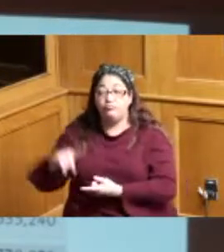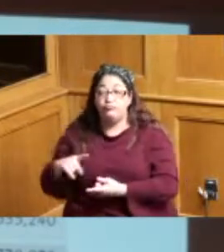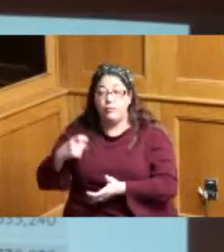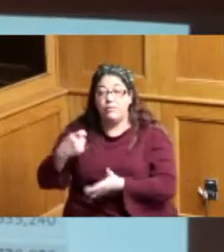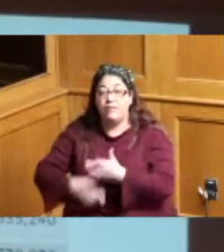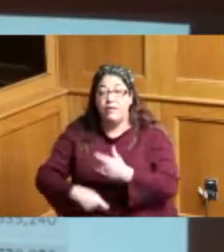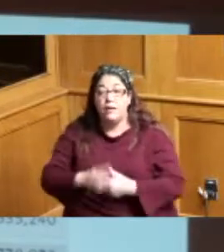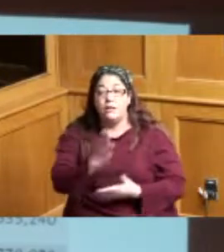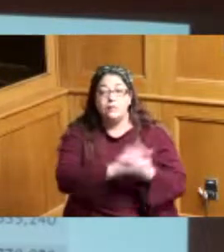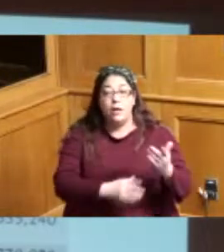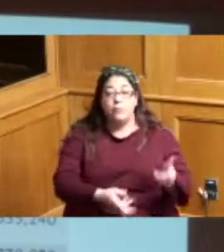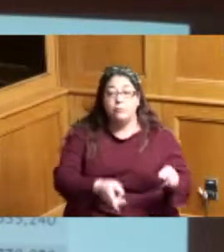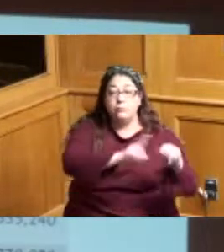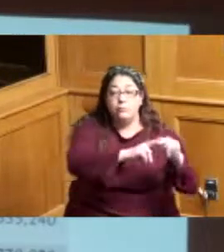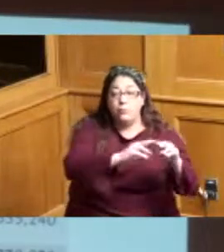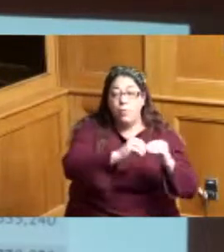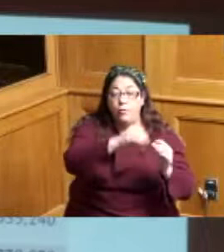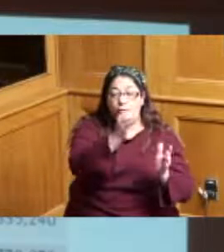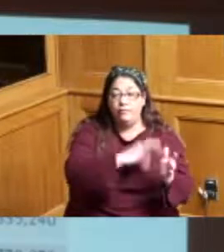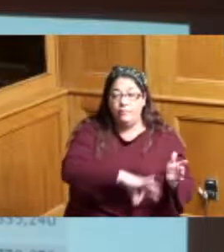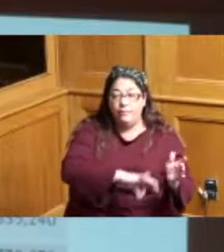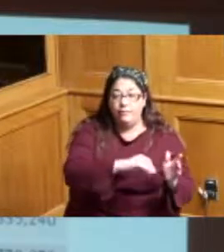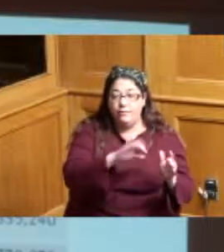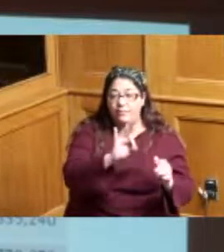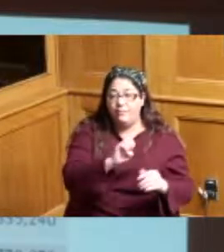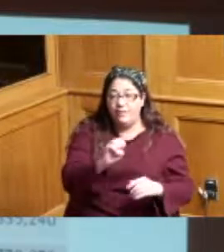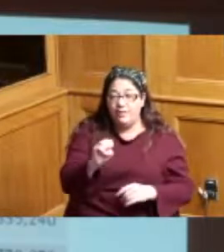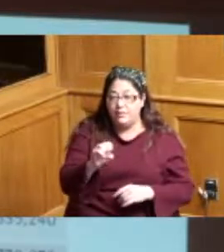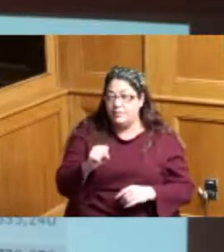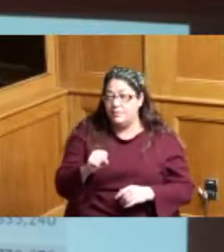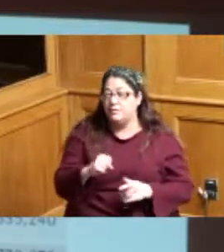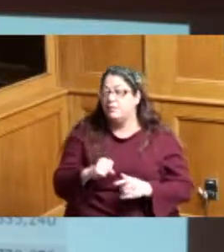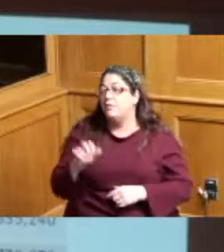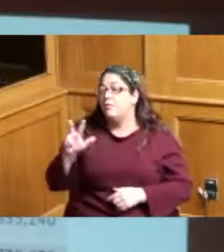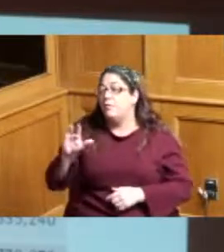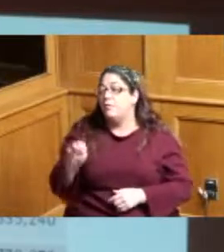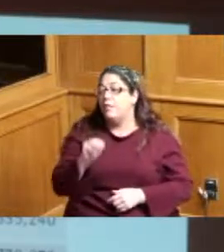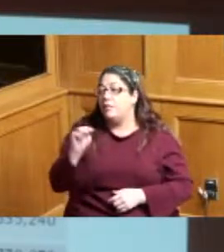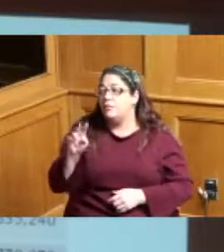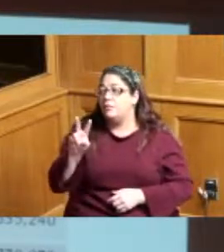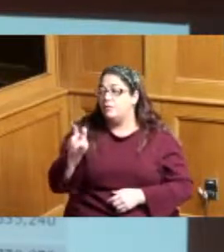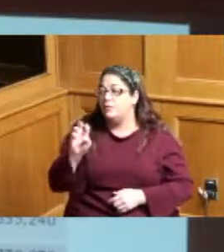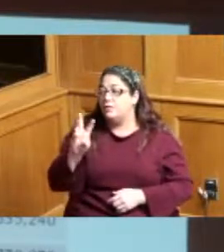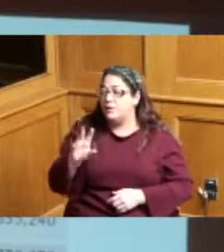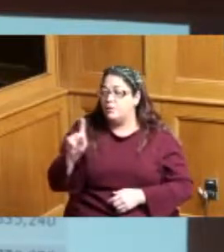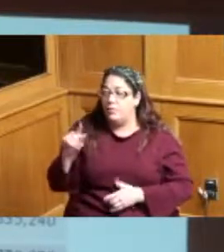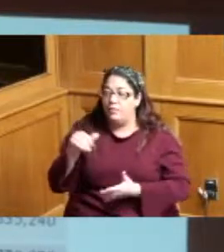some may be impacted but one thing to understand in that 3 million 267,000 billing units there are